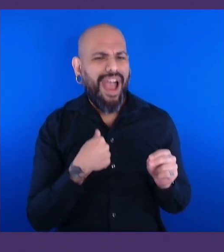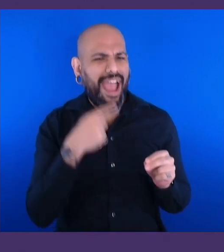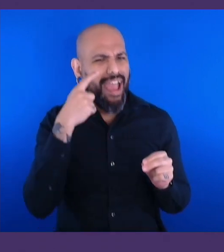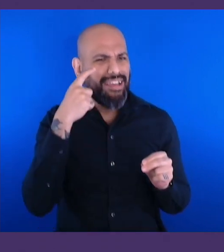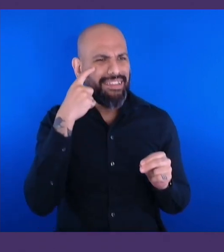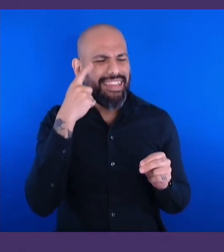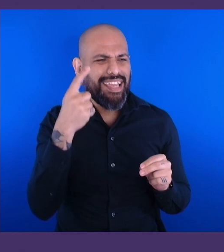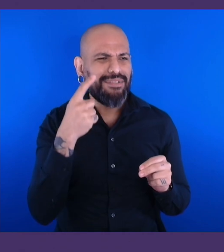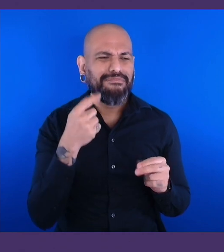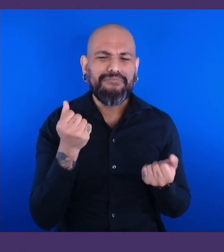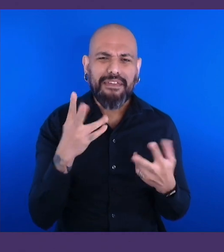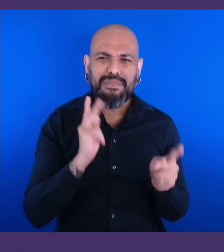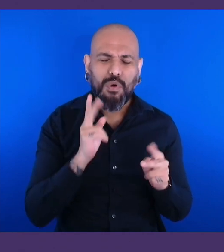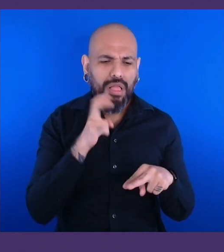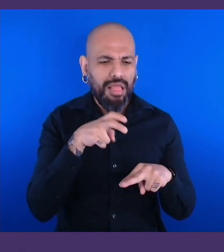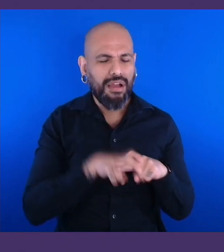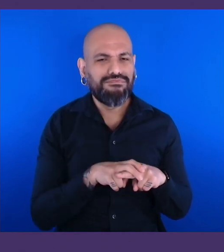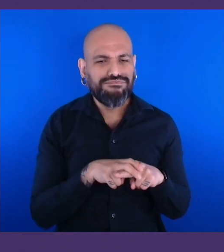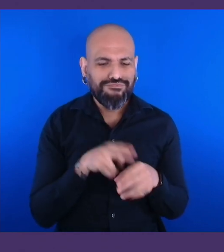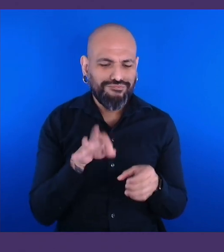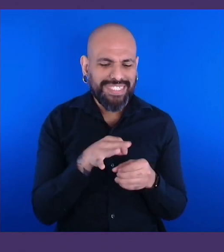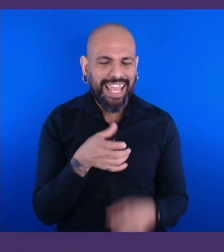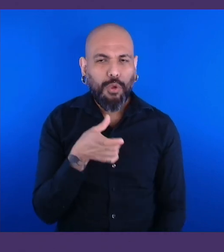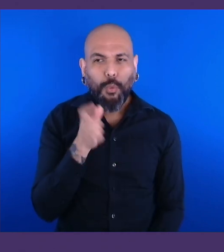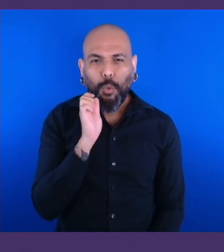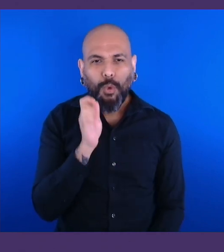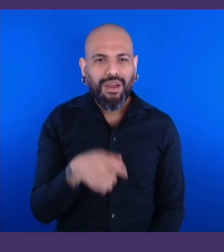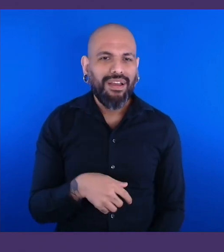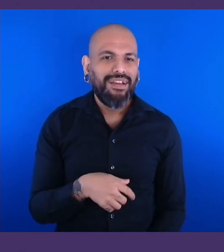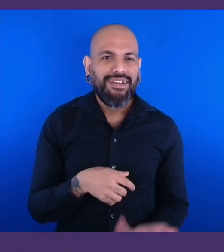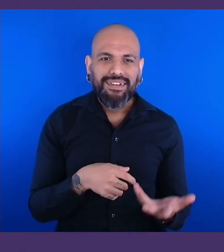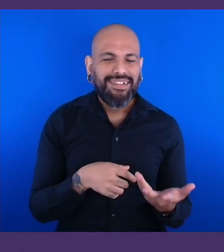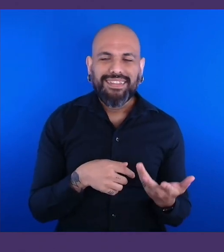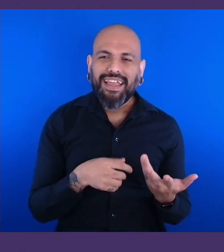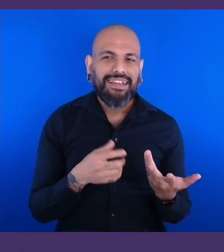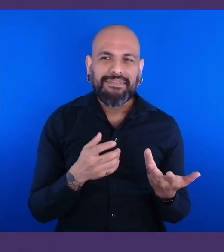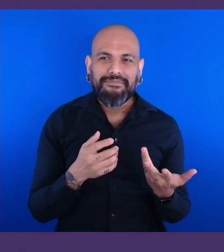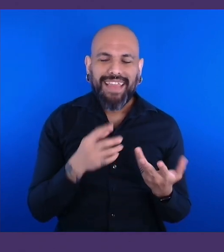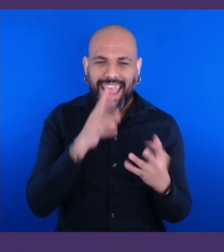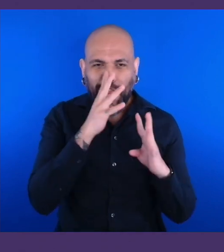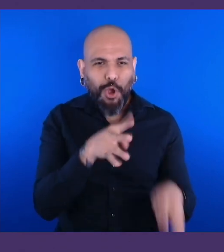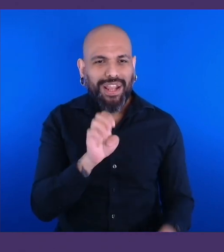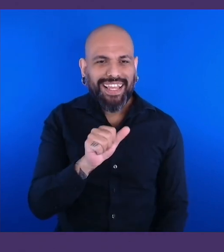and generally ignoring the EAA on the 29th.